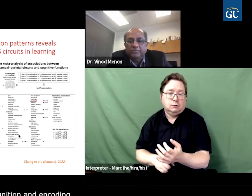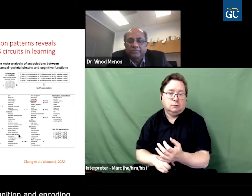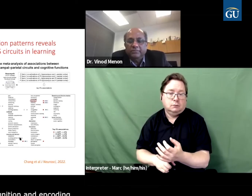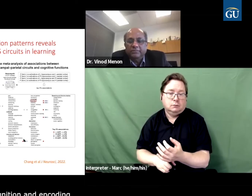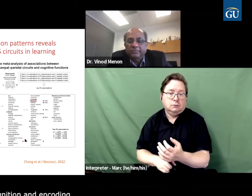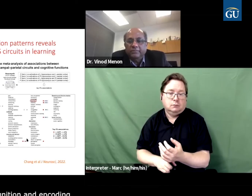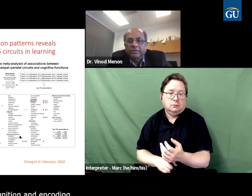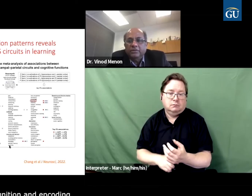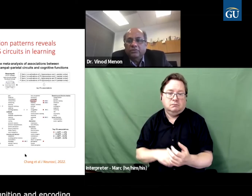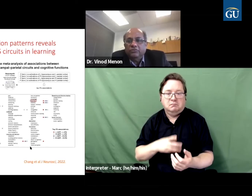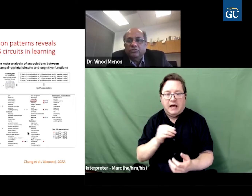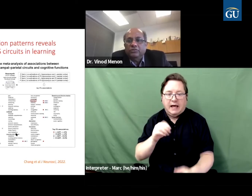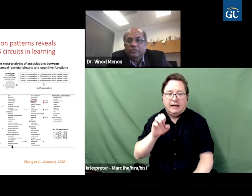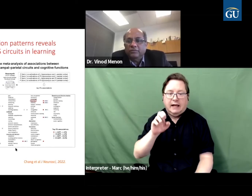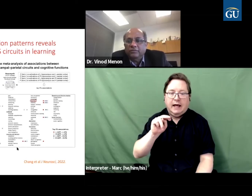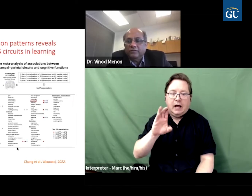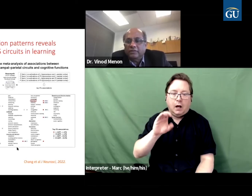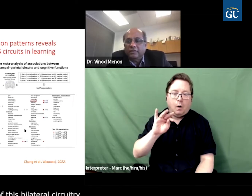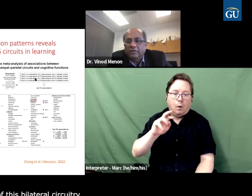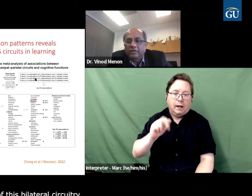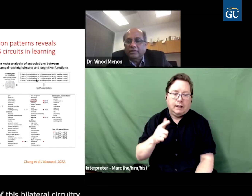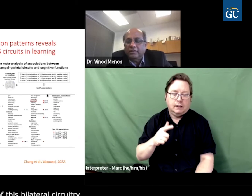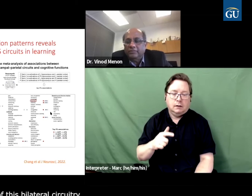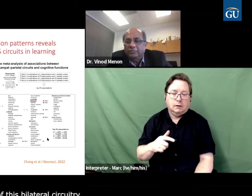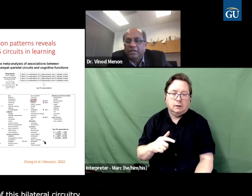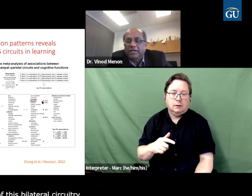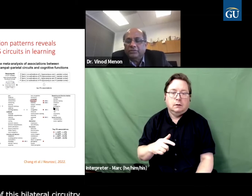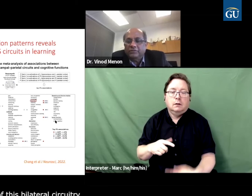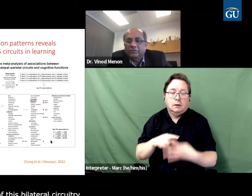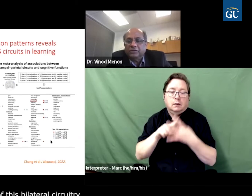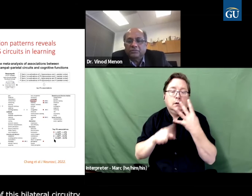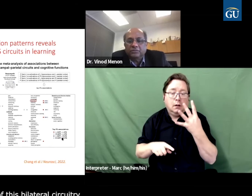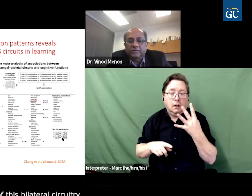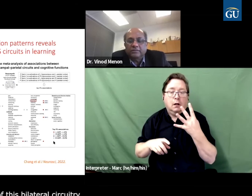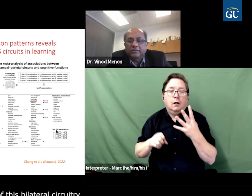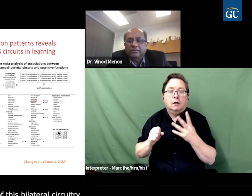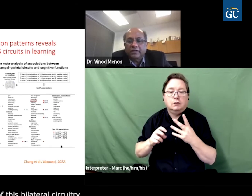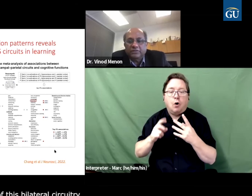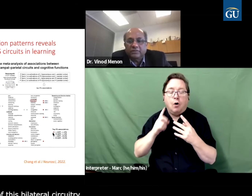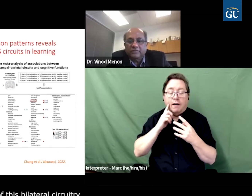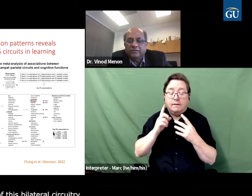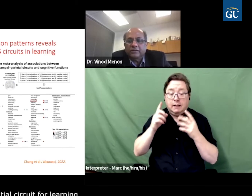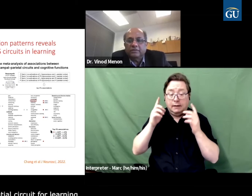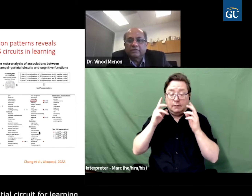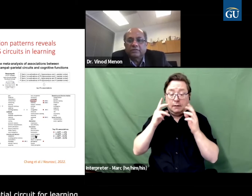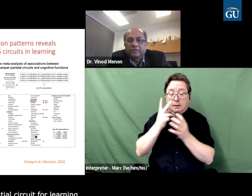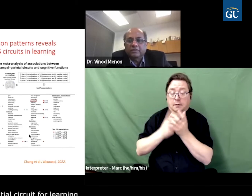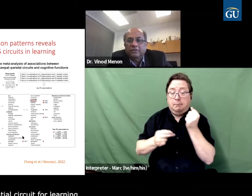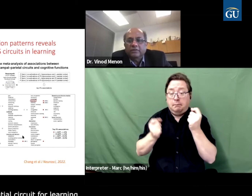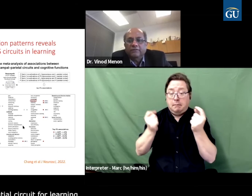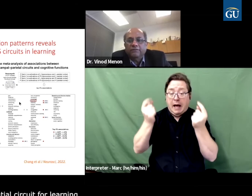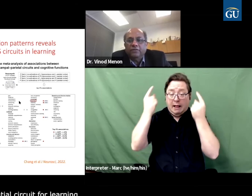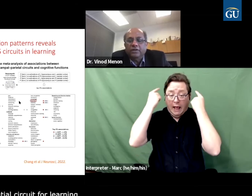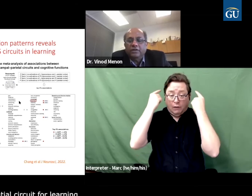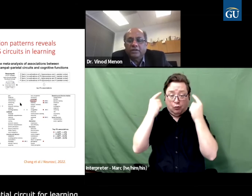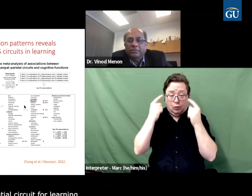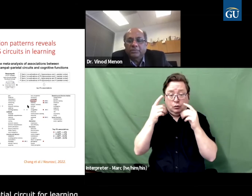and coding so this is this bilateral circuitry is an essential